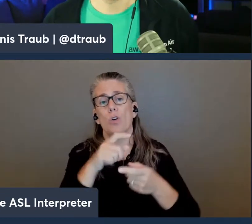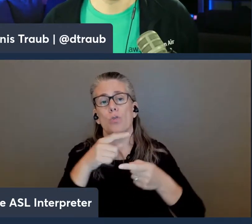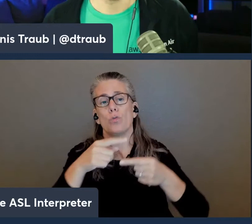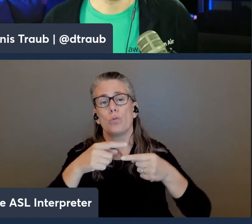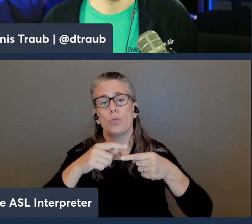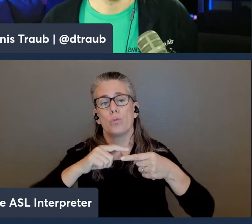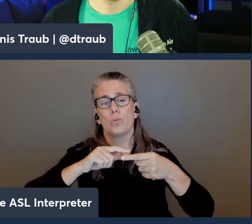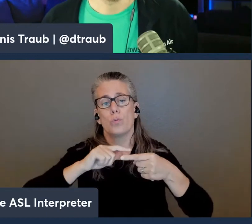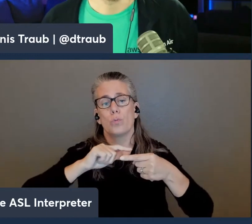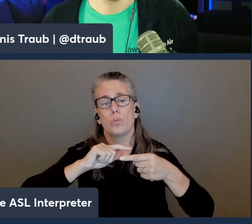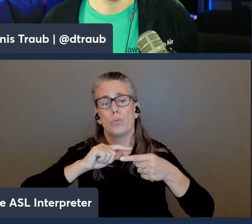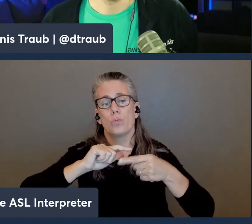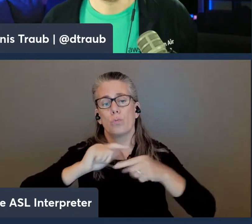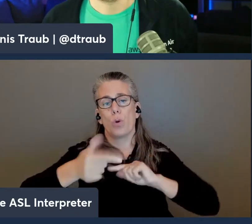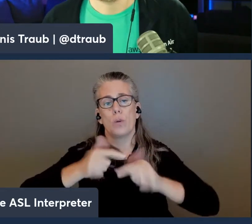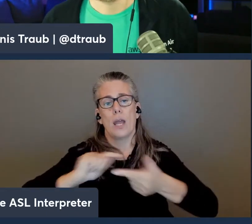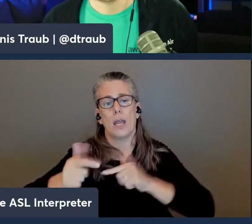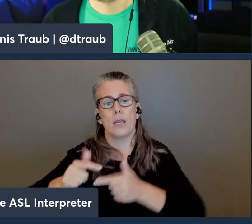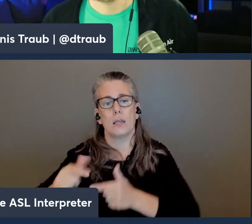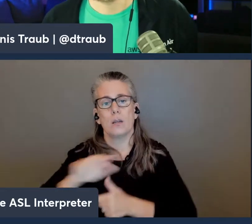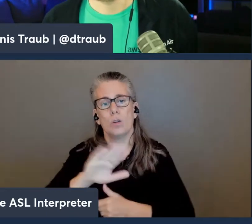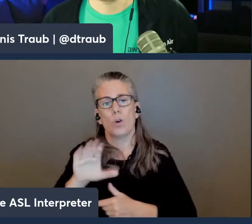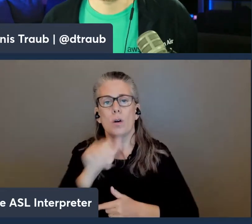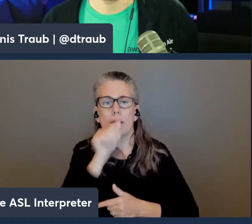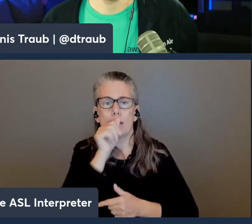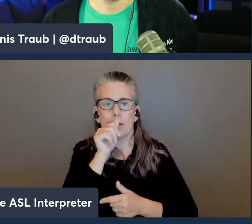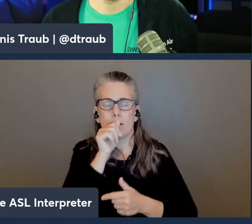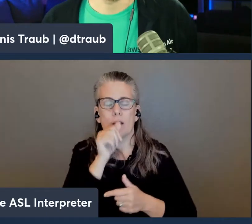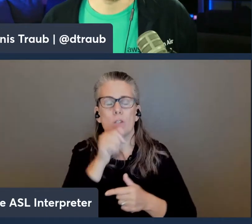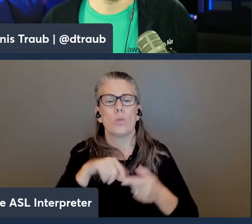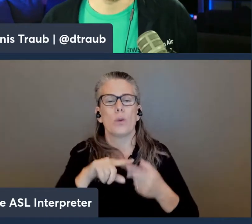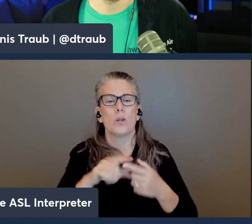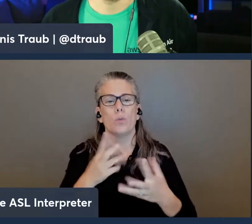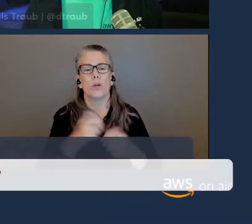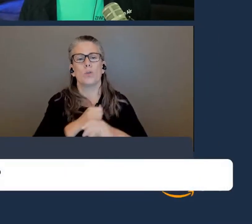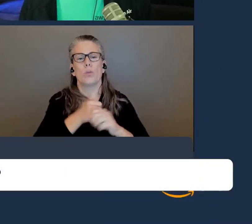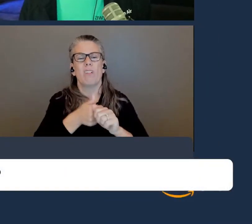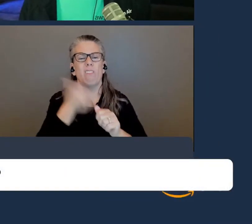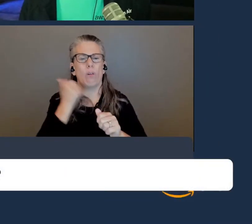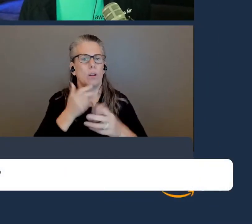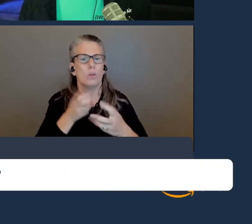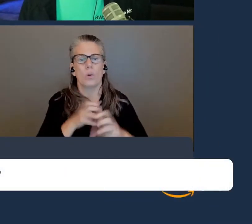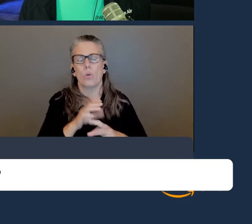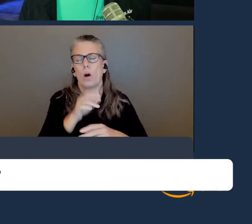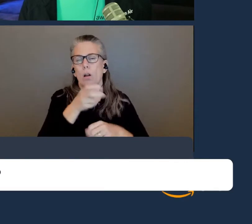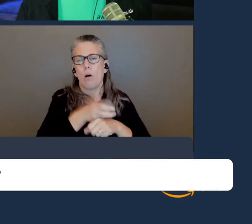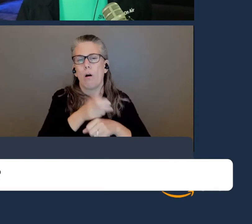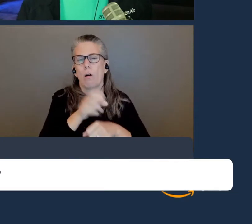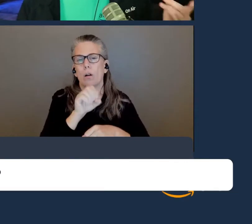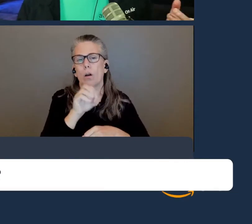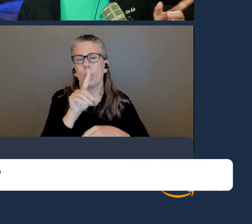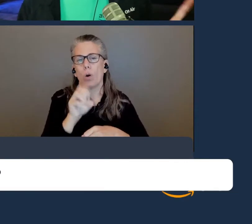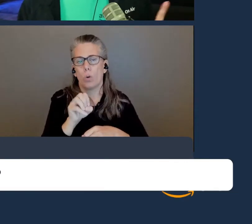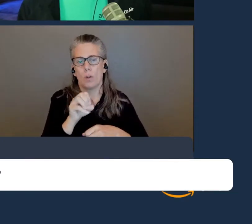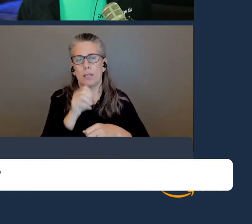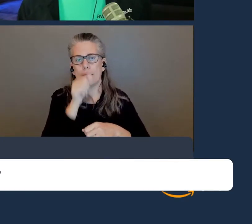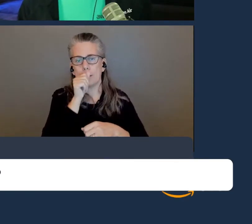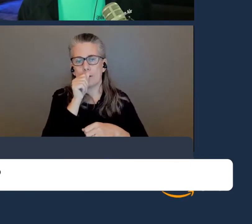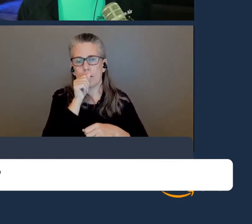especially when you want to avoid hard-coding secrets into your code base. I'm going to bring up your- Okay. We have a good question here.